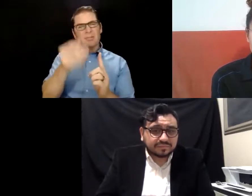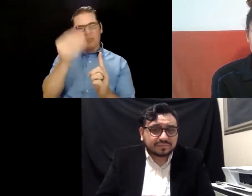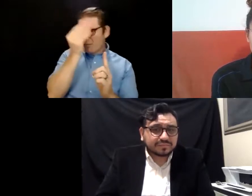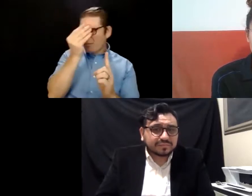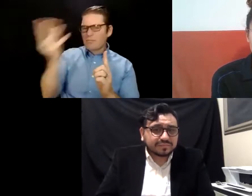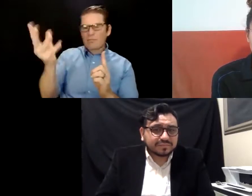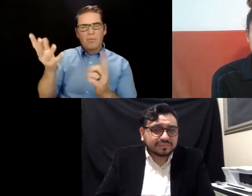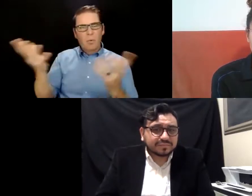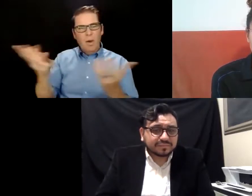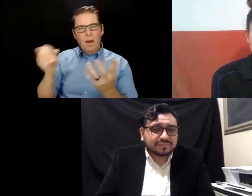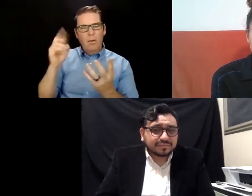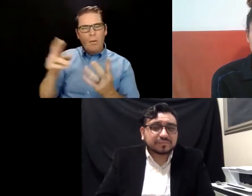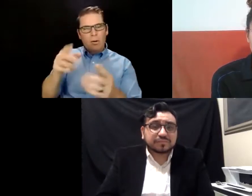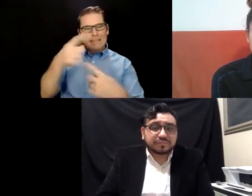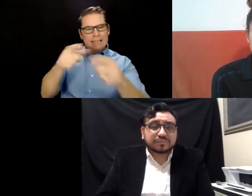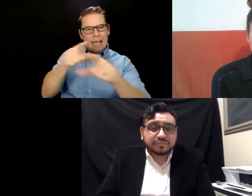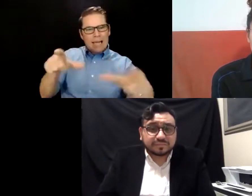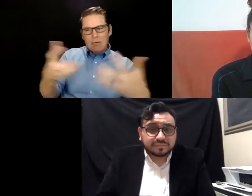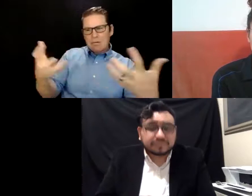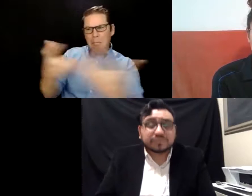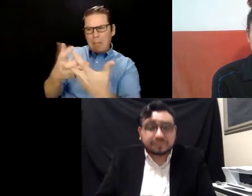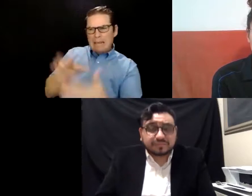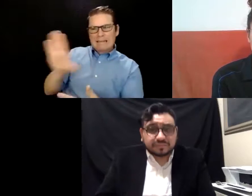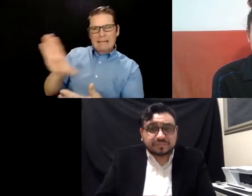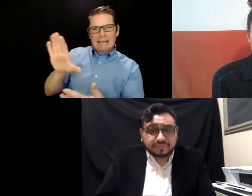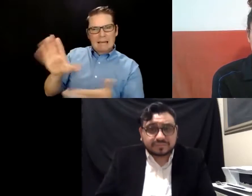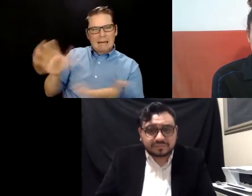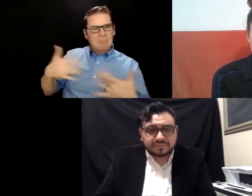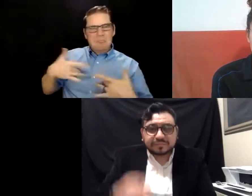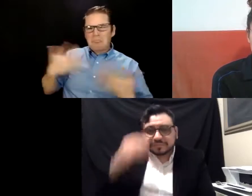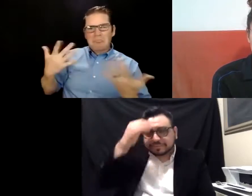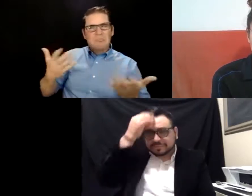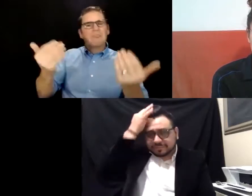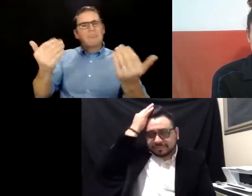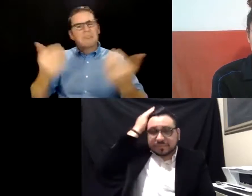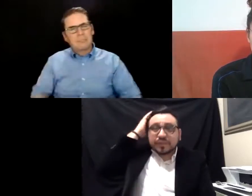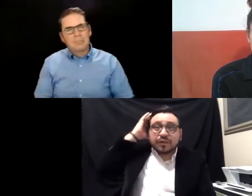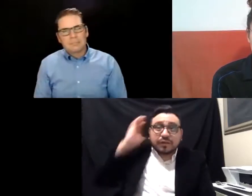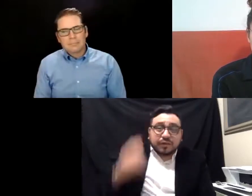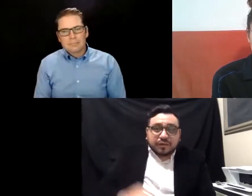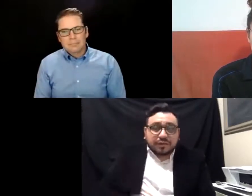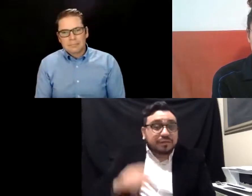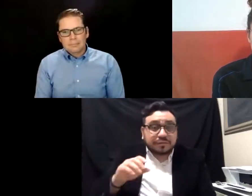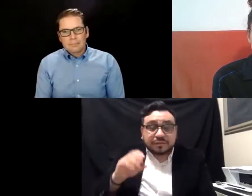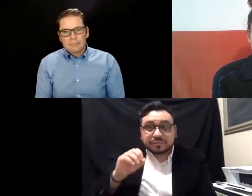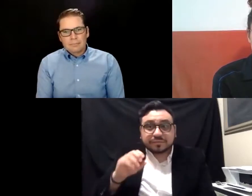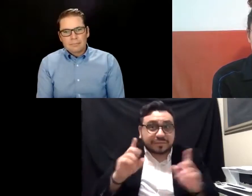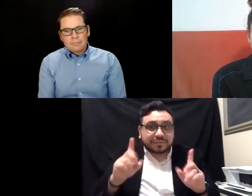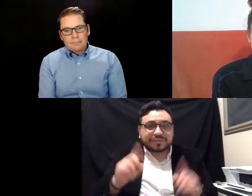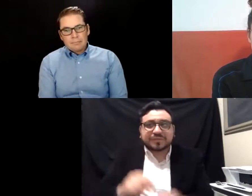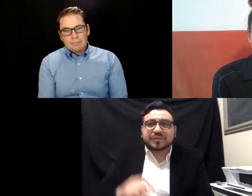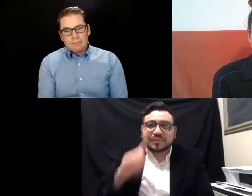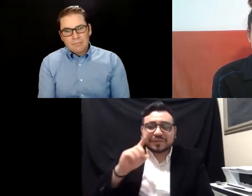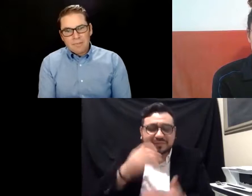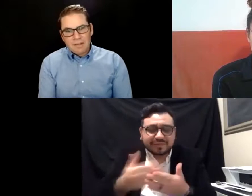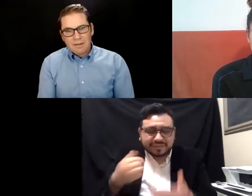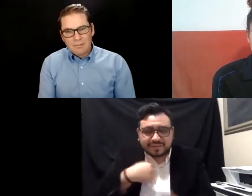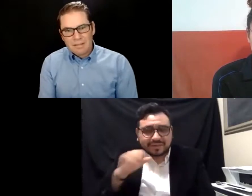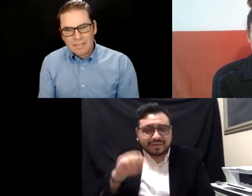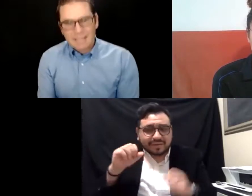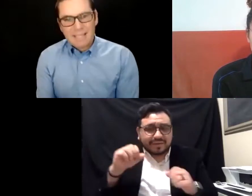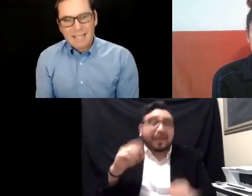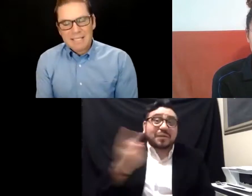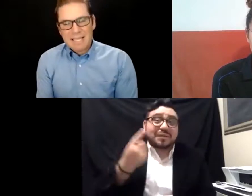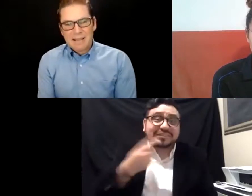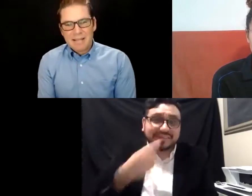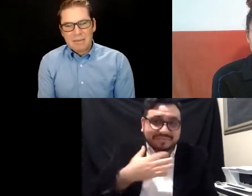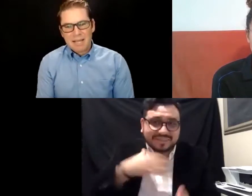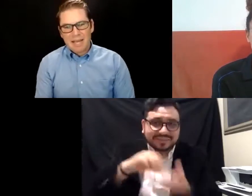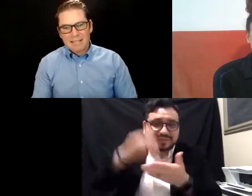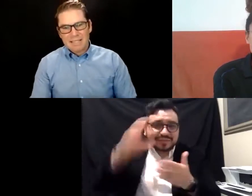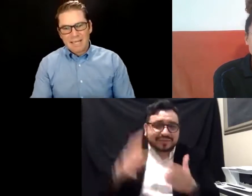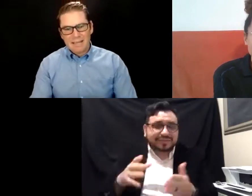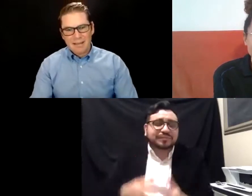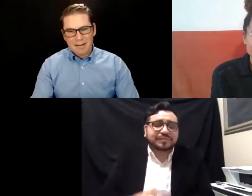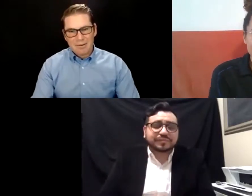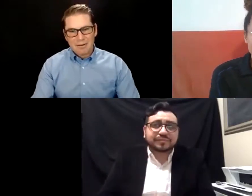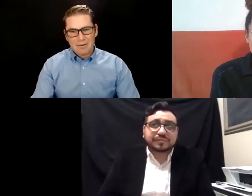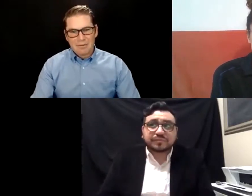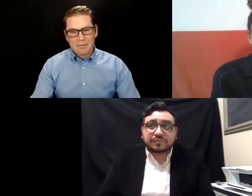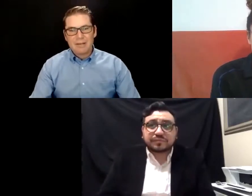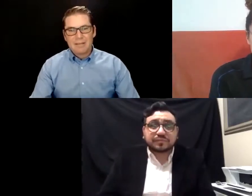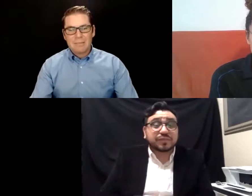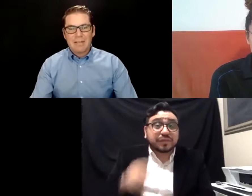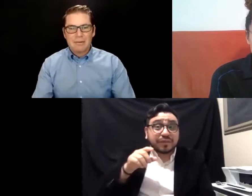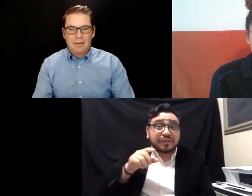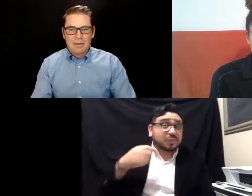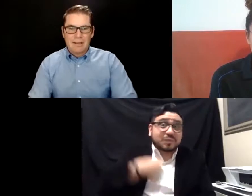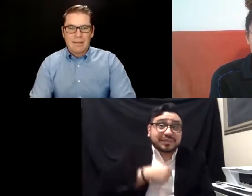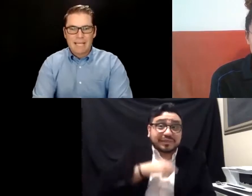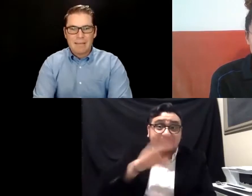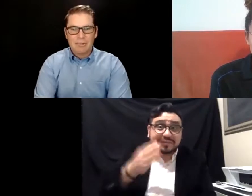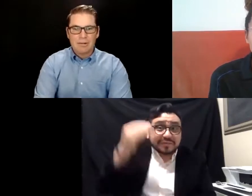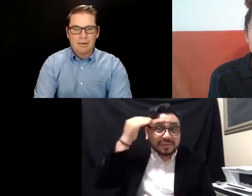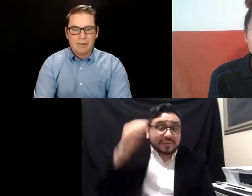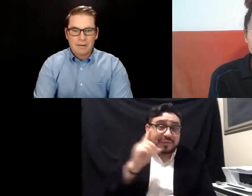Well, give me a second to think about that. Let's see. Well, let me give you an example.